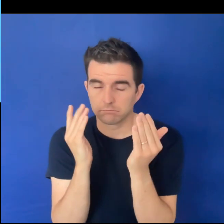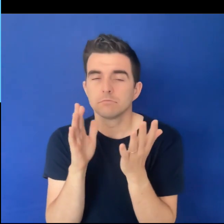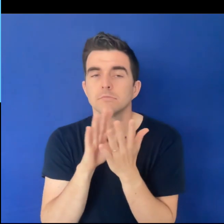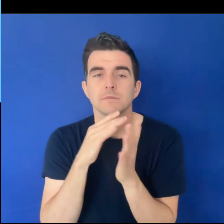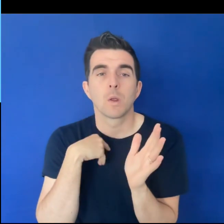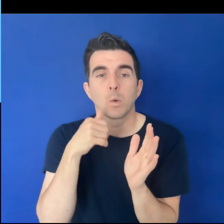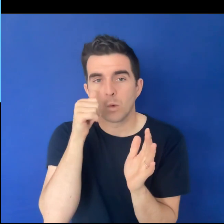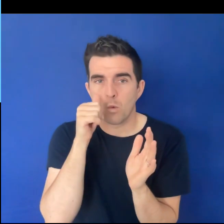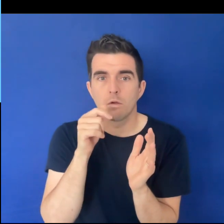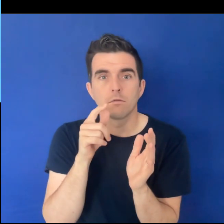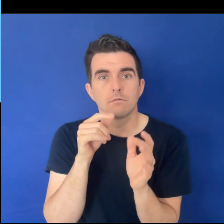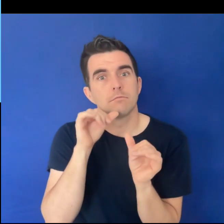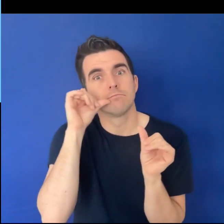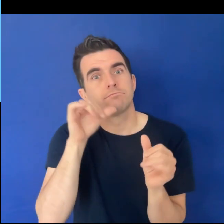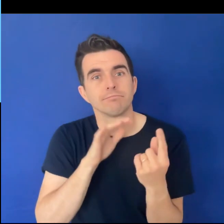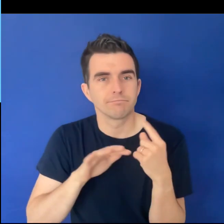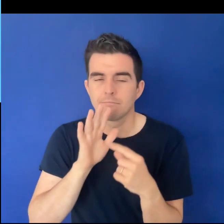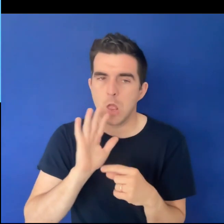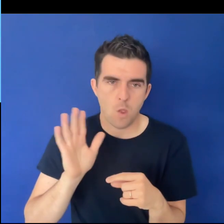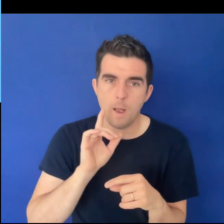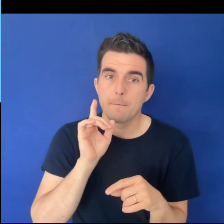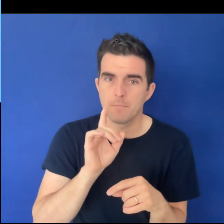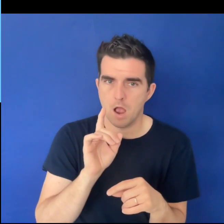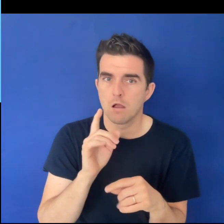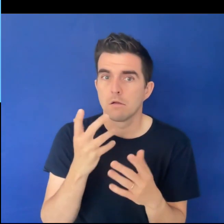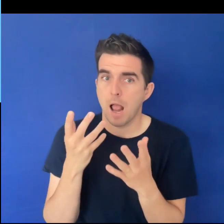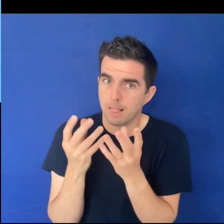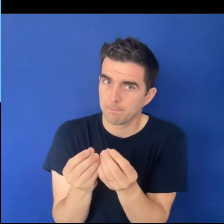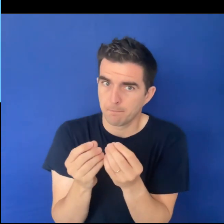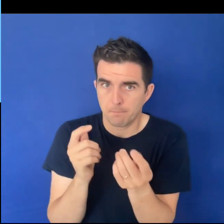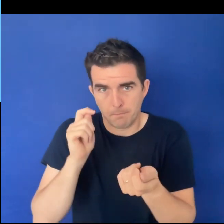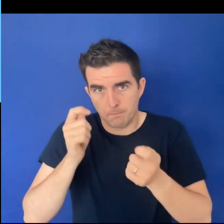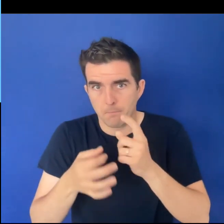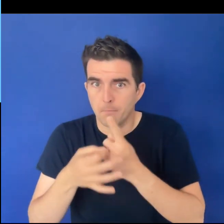not a well loved feature but if it helps someone in the slightest, it's there.